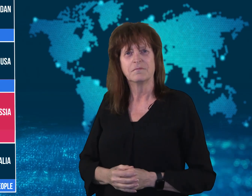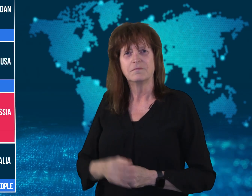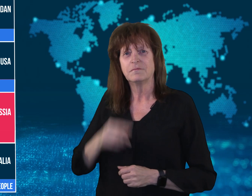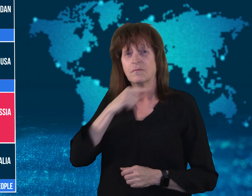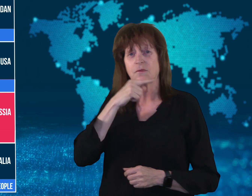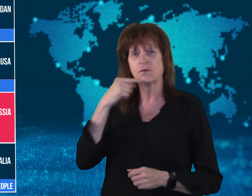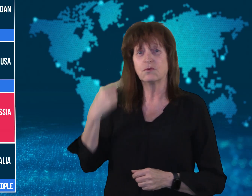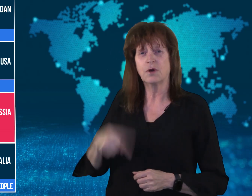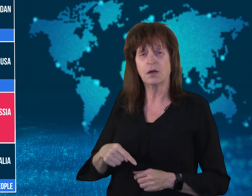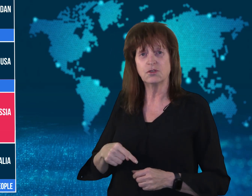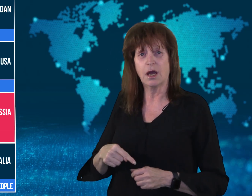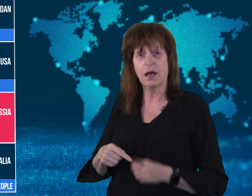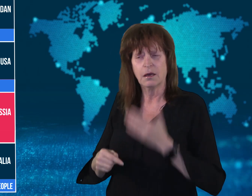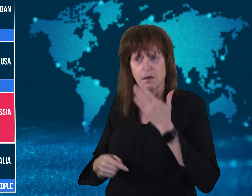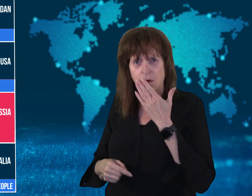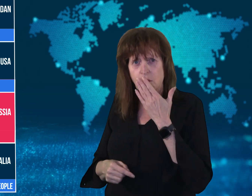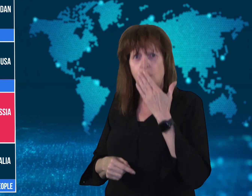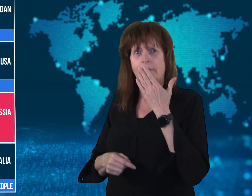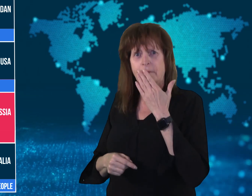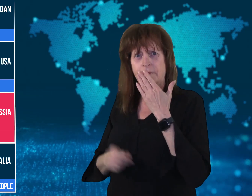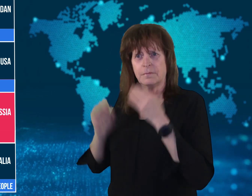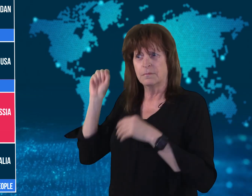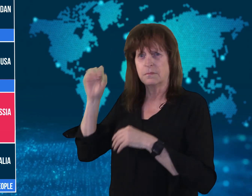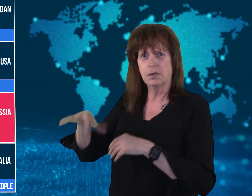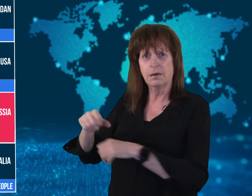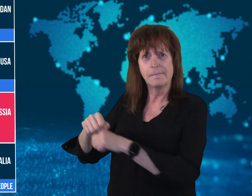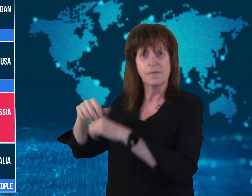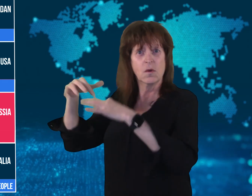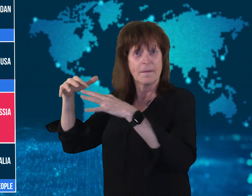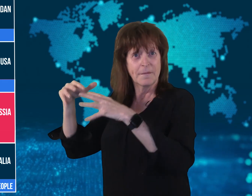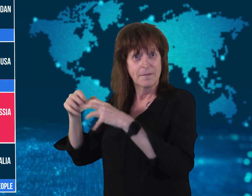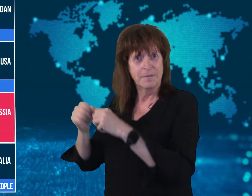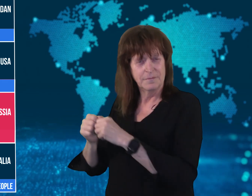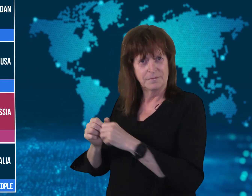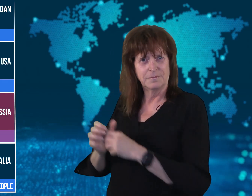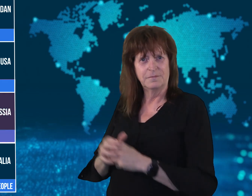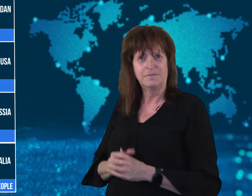Accidental bombing